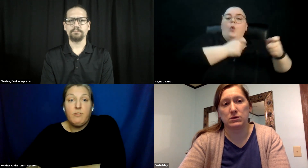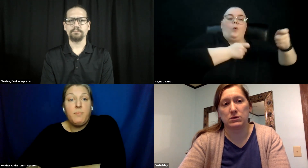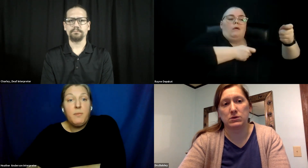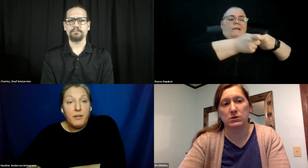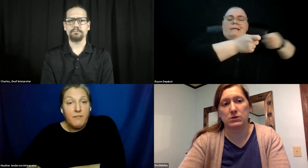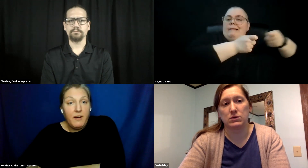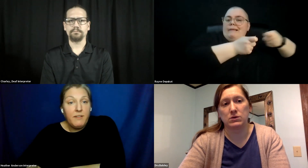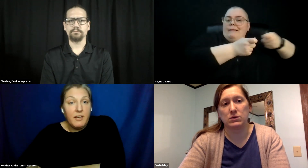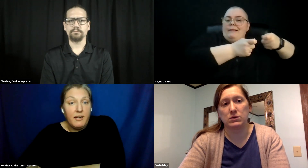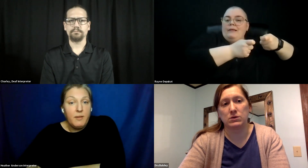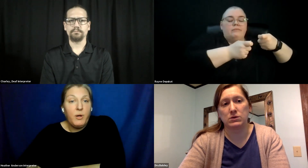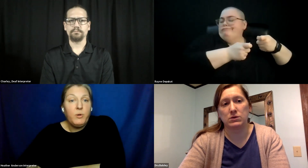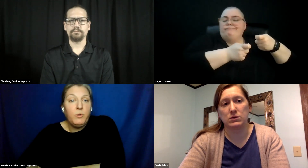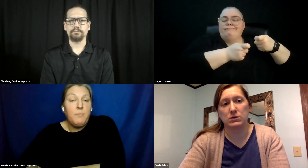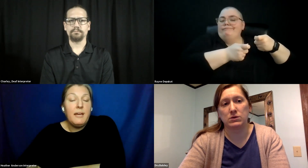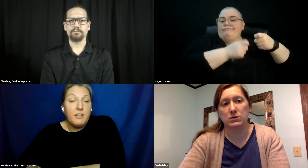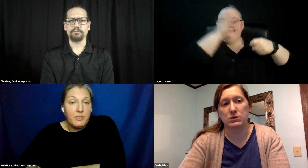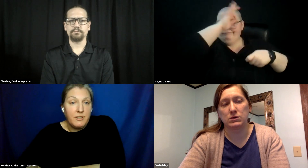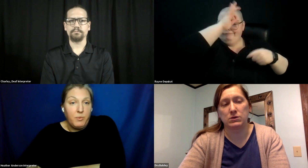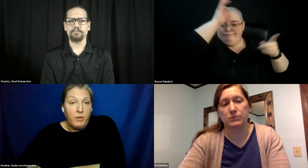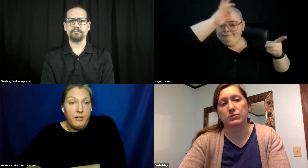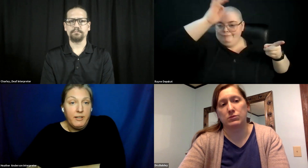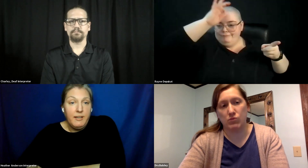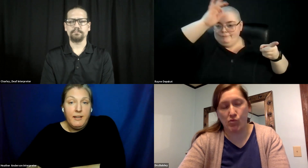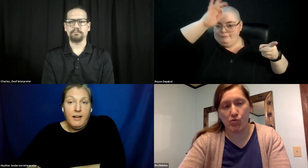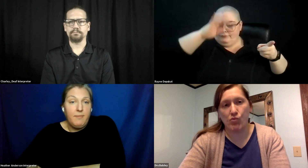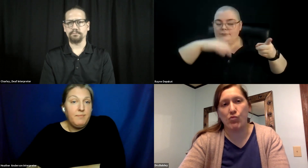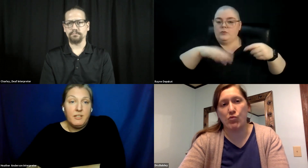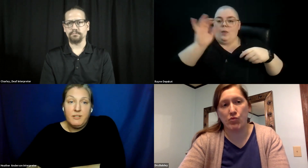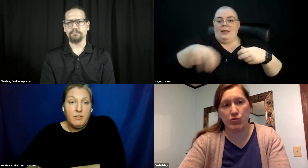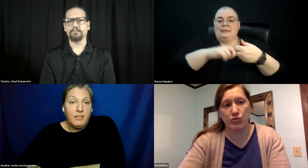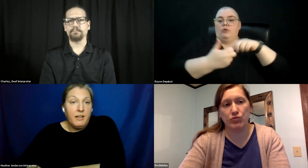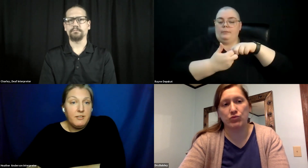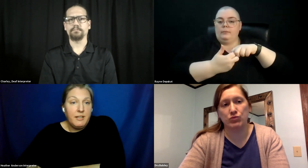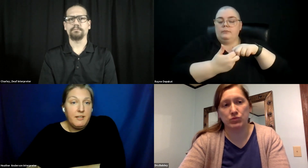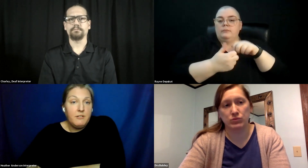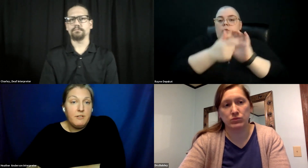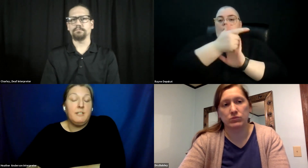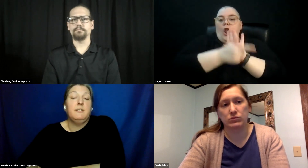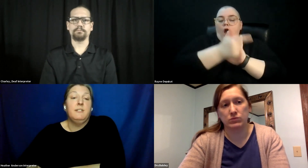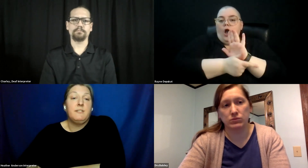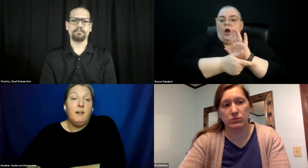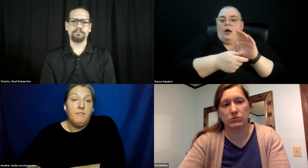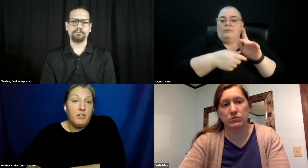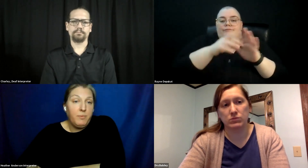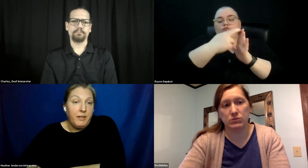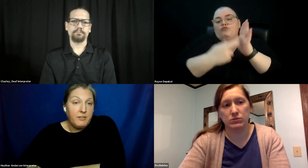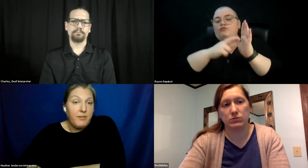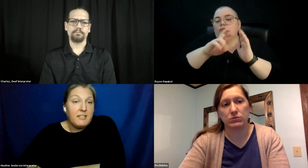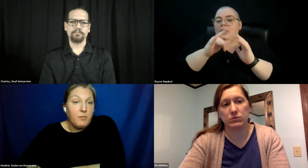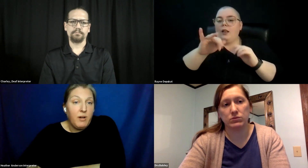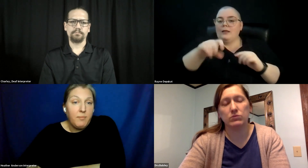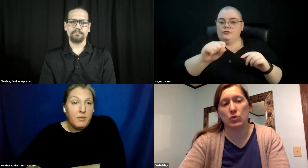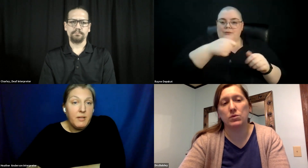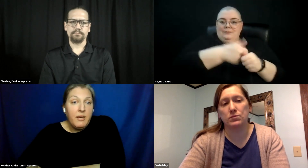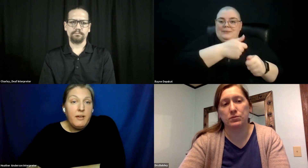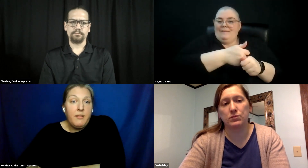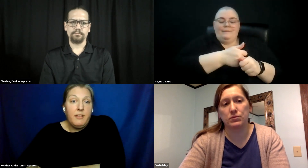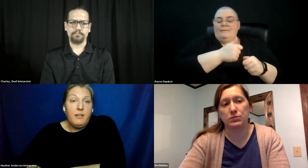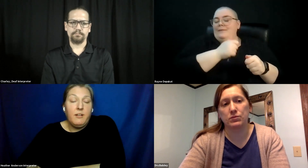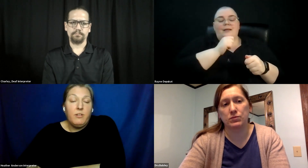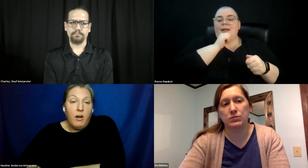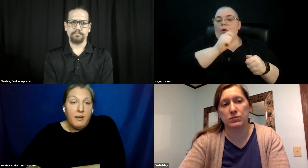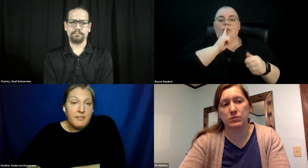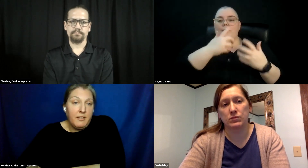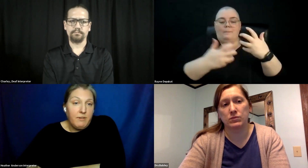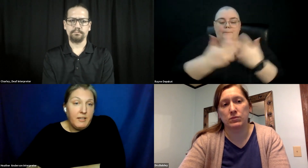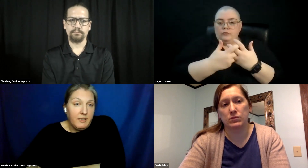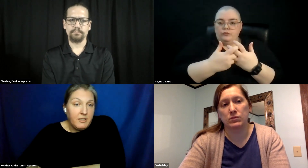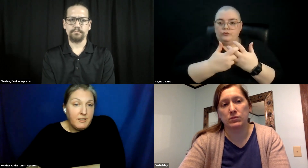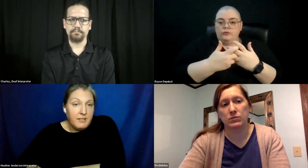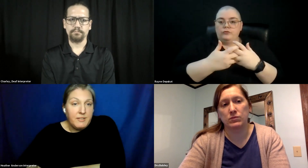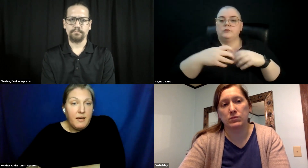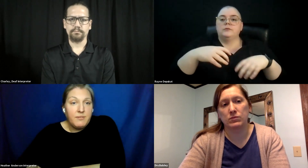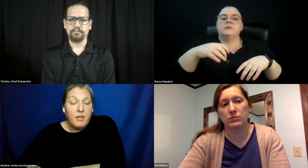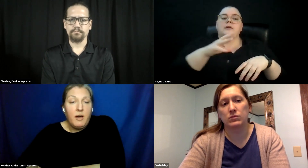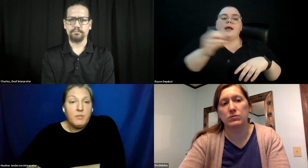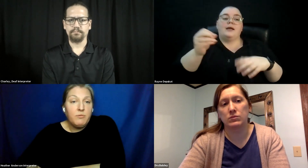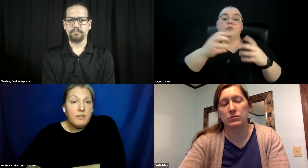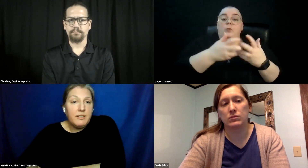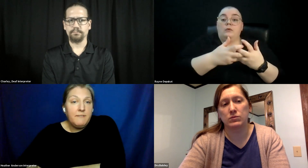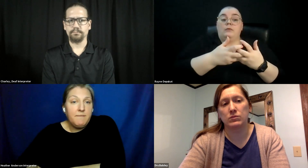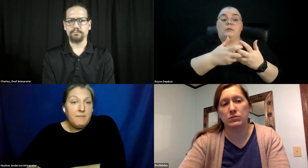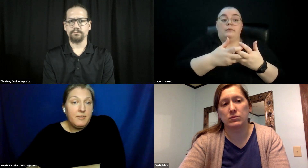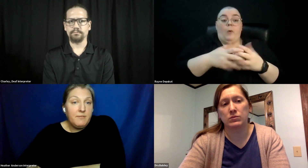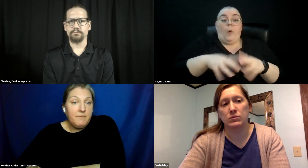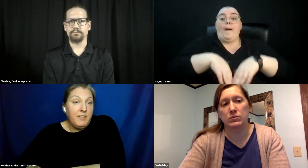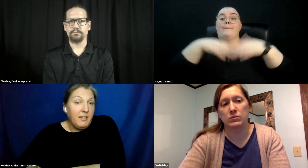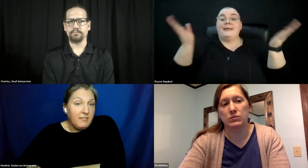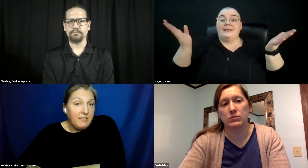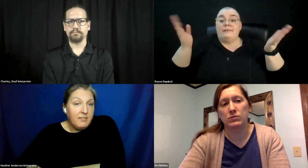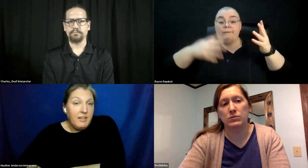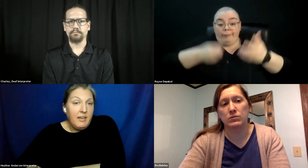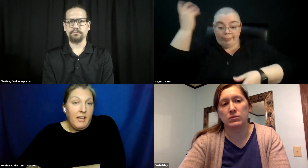That's the right people are involved on, but who manages the board, doesn't really understand the intricacies of interpreting so that's the problem. The laws and the regulations themselves don't really fit.